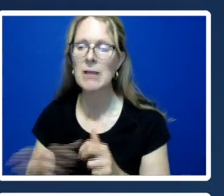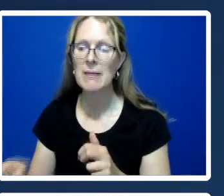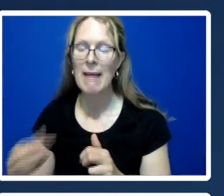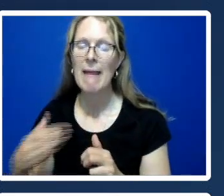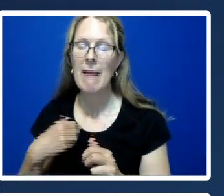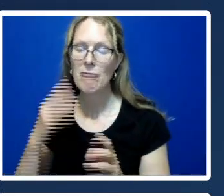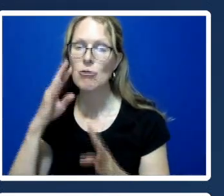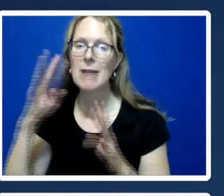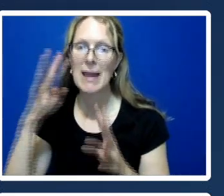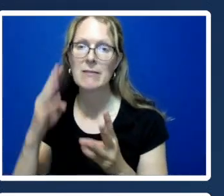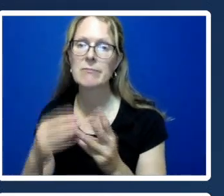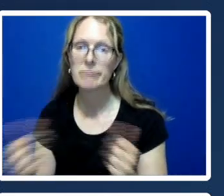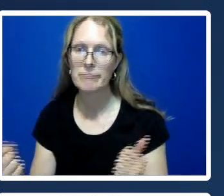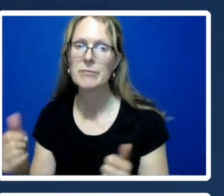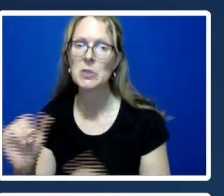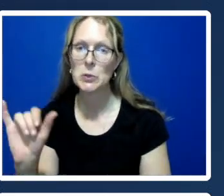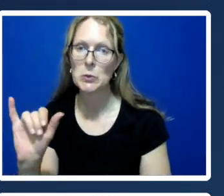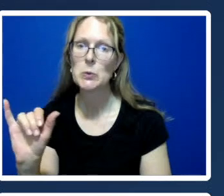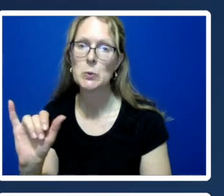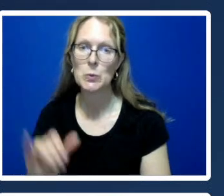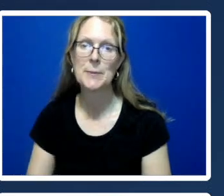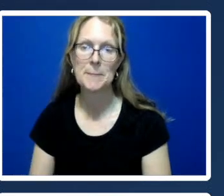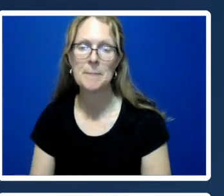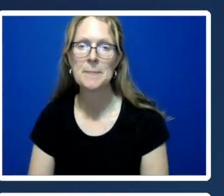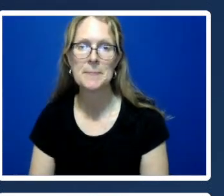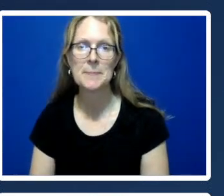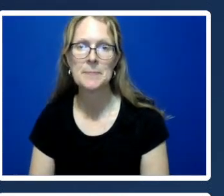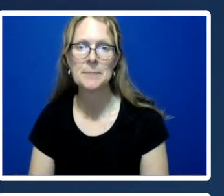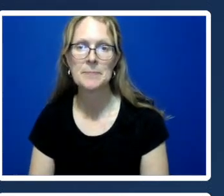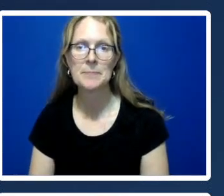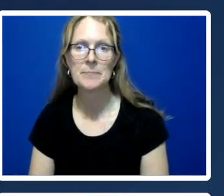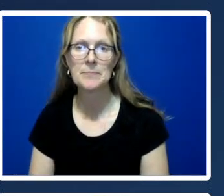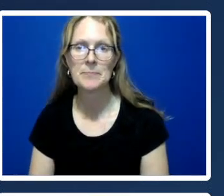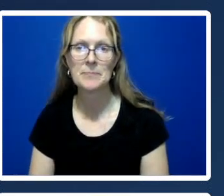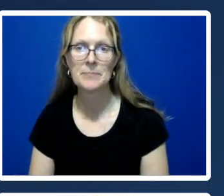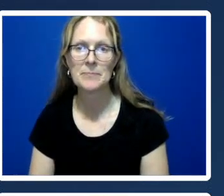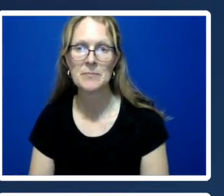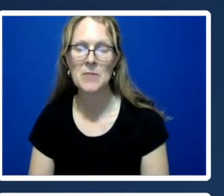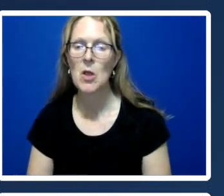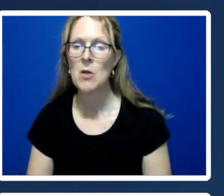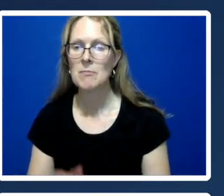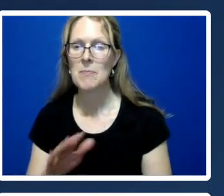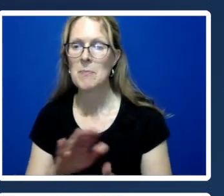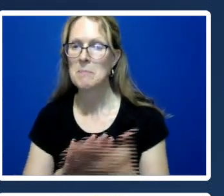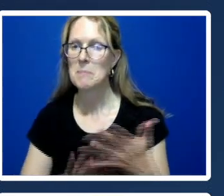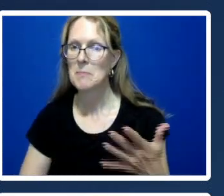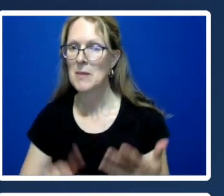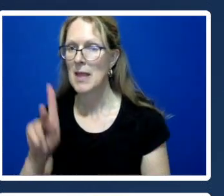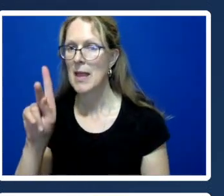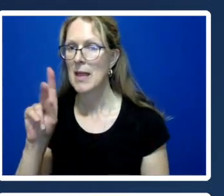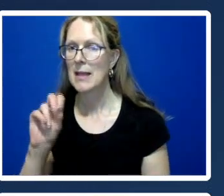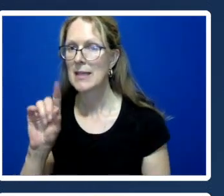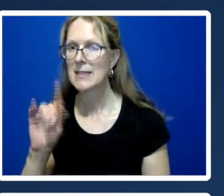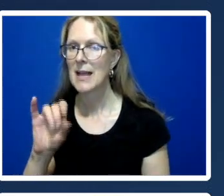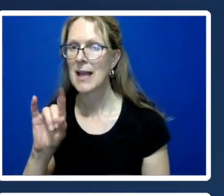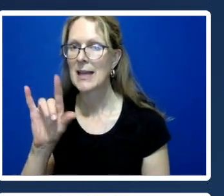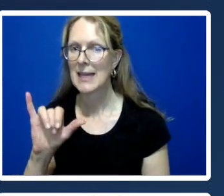problem if given the opportunity. And with that, that's the examples from Kentucky.